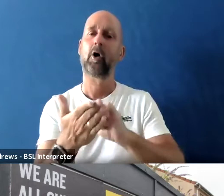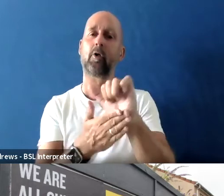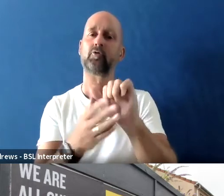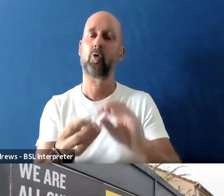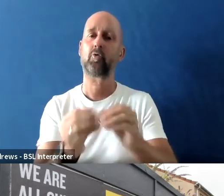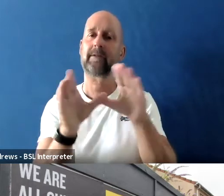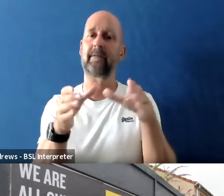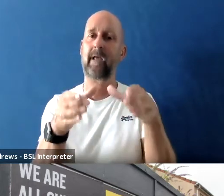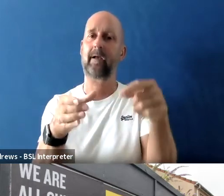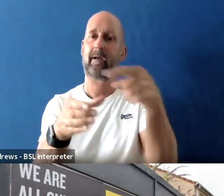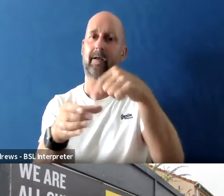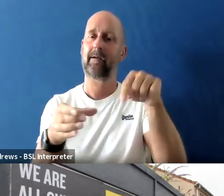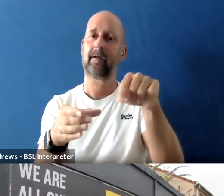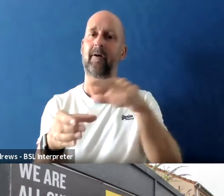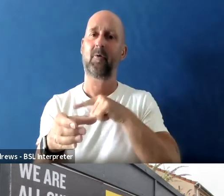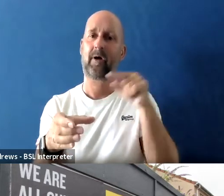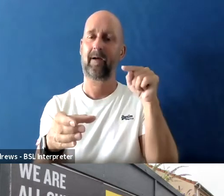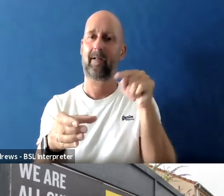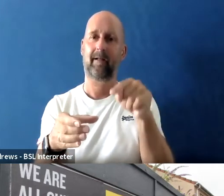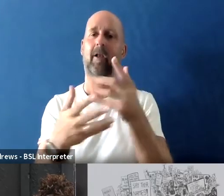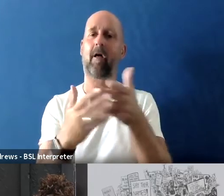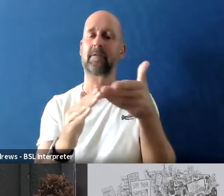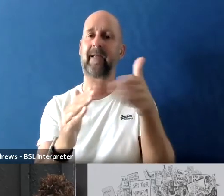is marked by significant exclusions of those from working